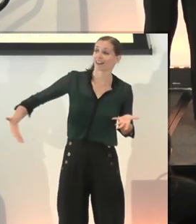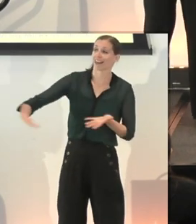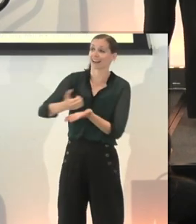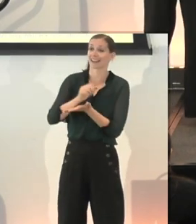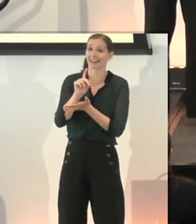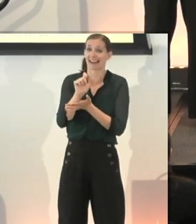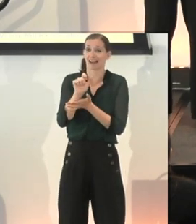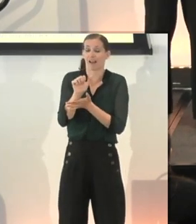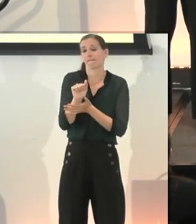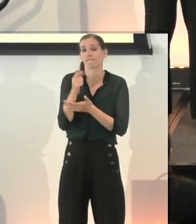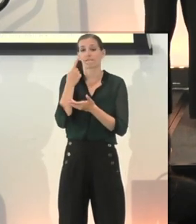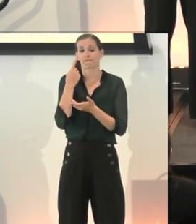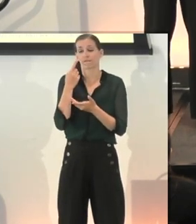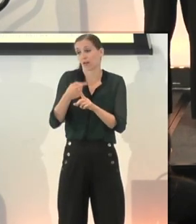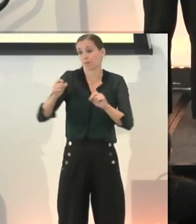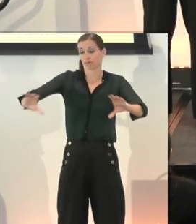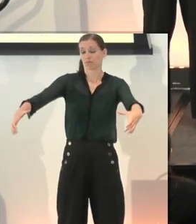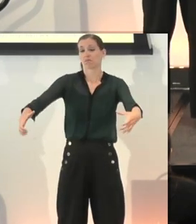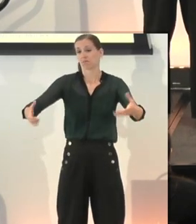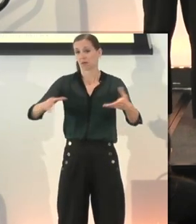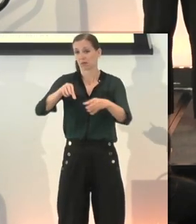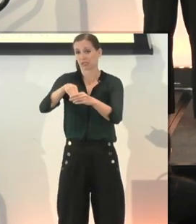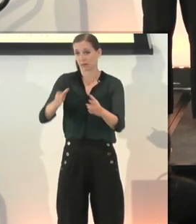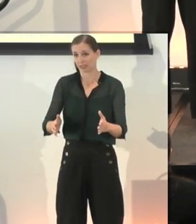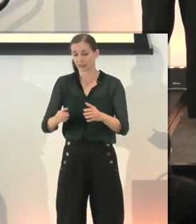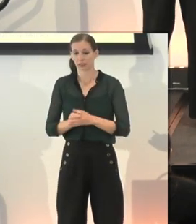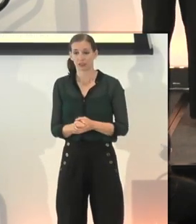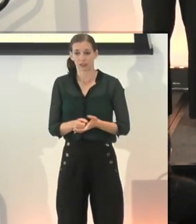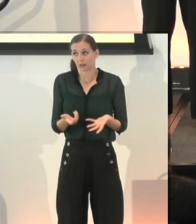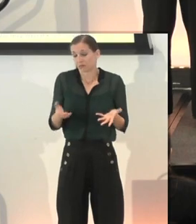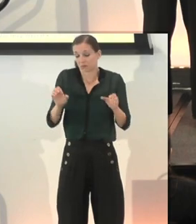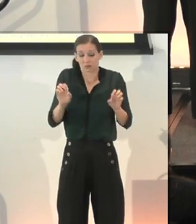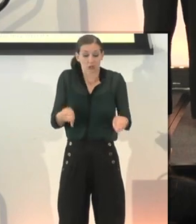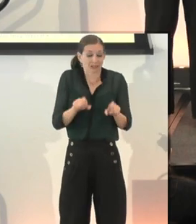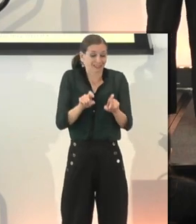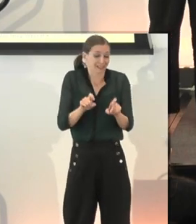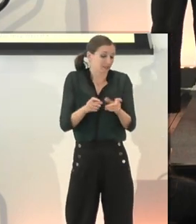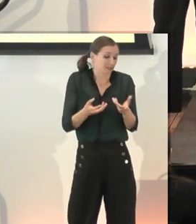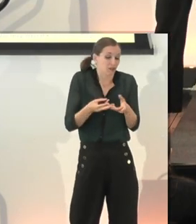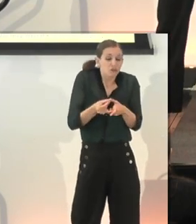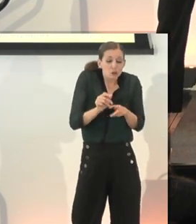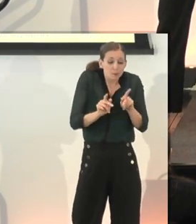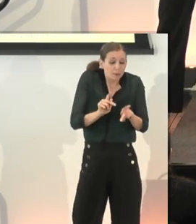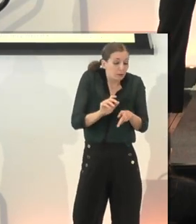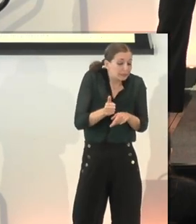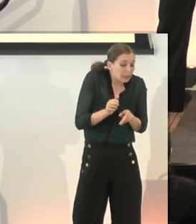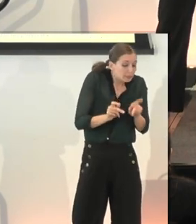and should not take any longer, we can do 1000 people, 10 people. It should not matter because